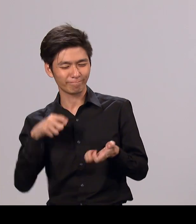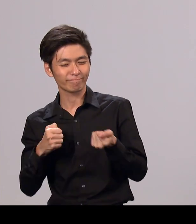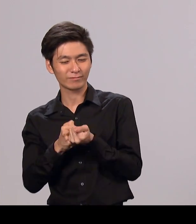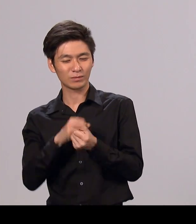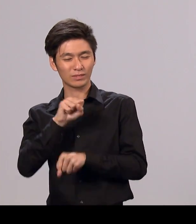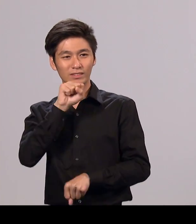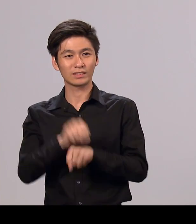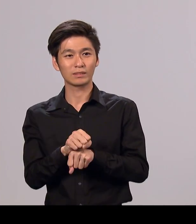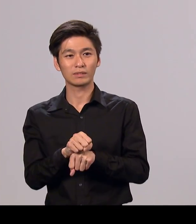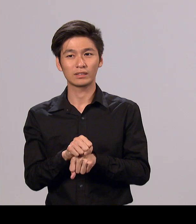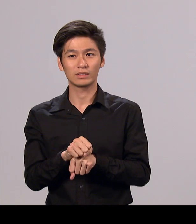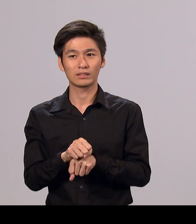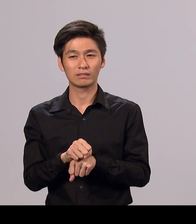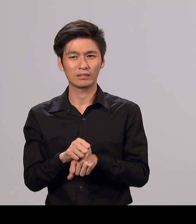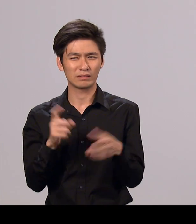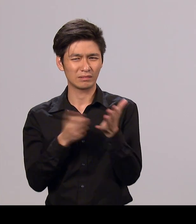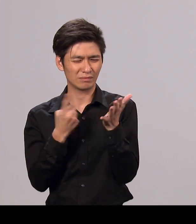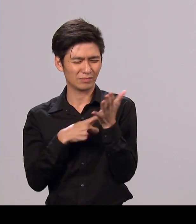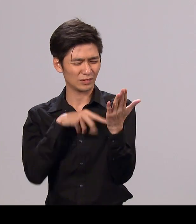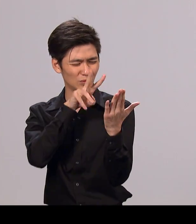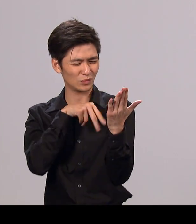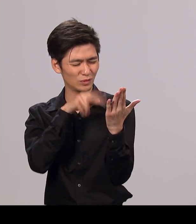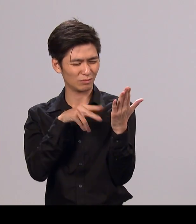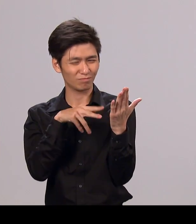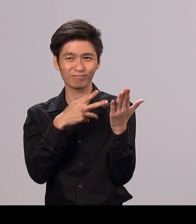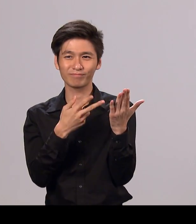Sometimes, if you read the foreign media, including the PRC media,